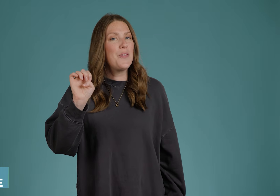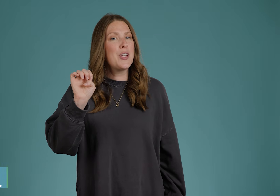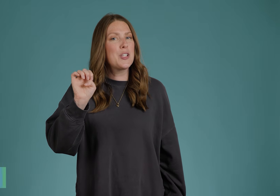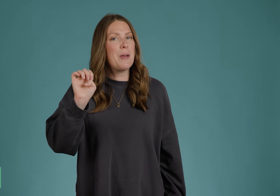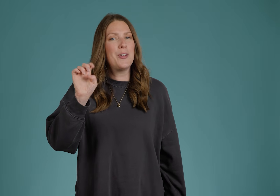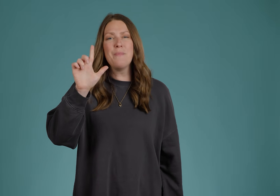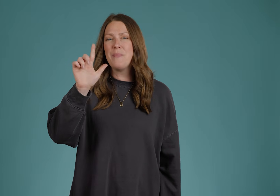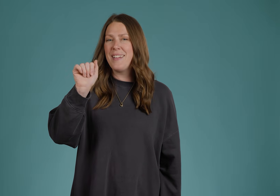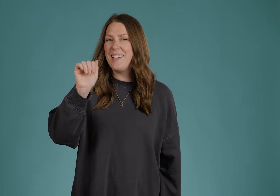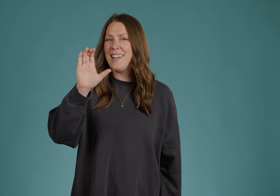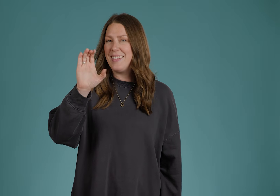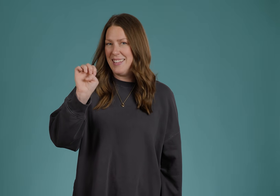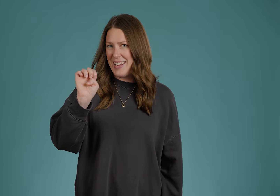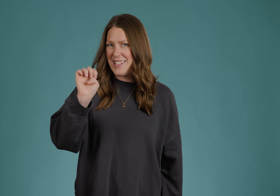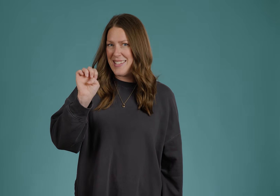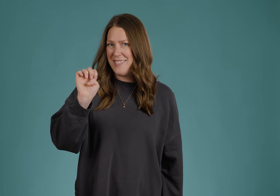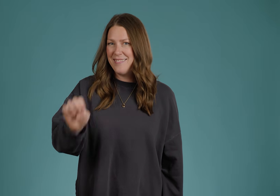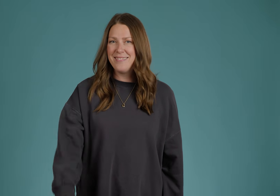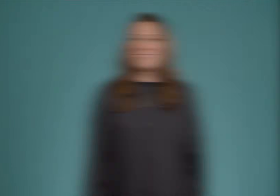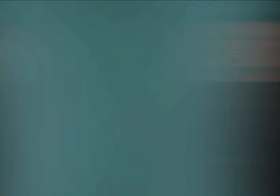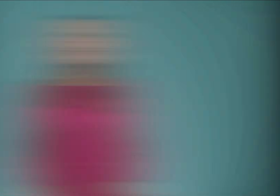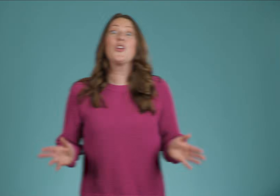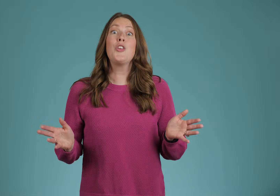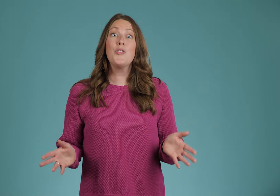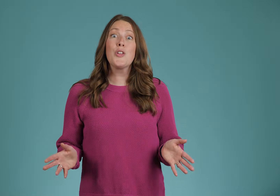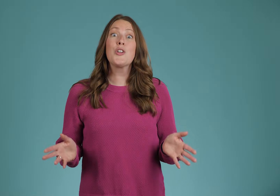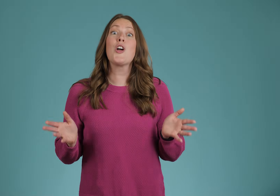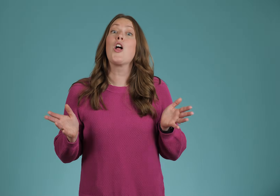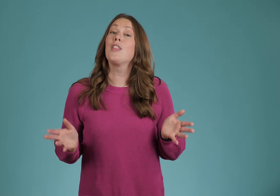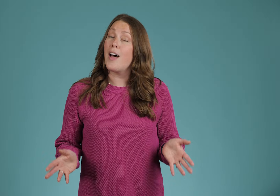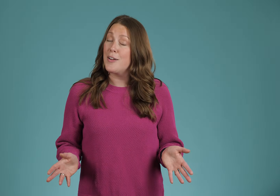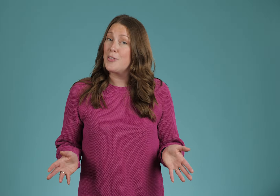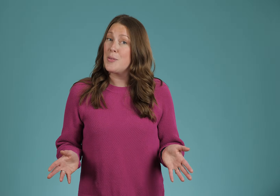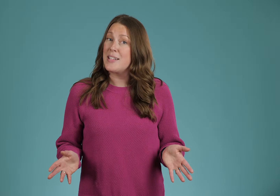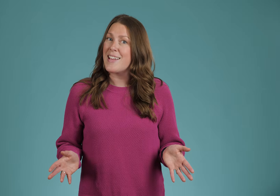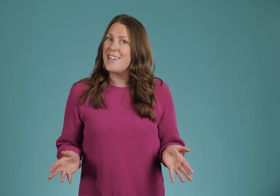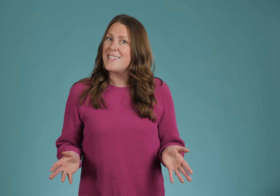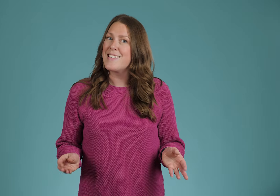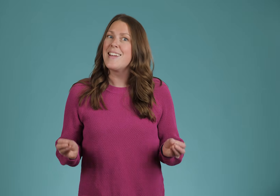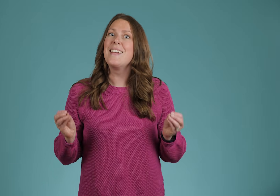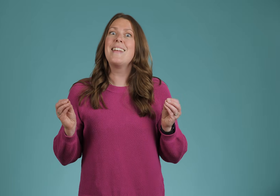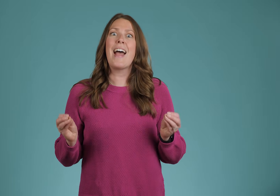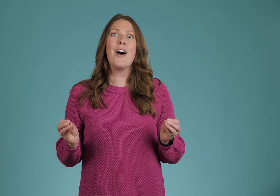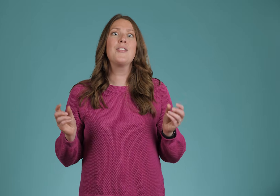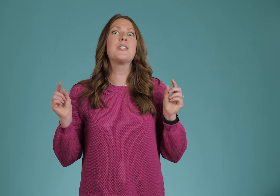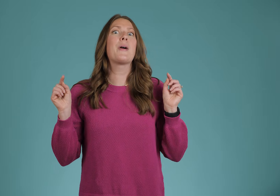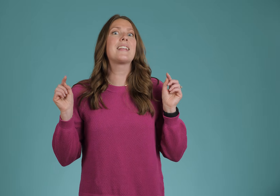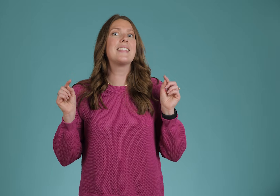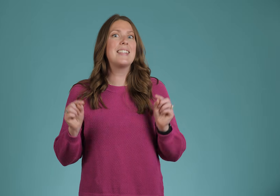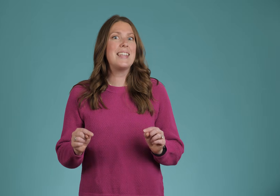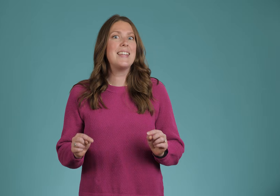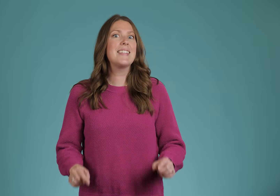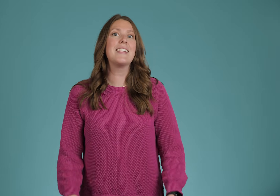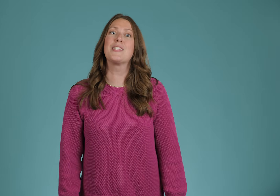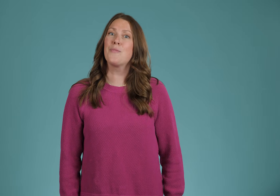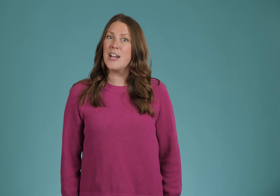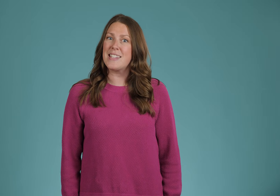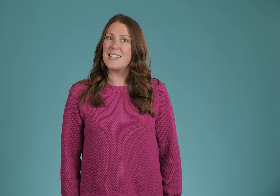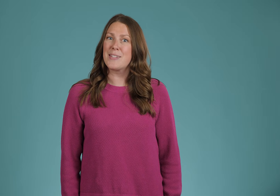Lace. You've learned a lot of clothing signs Now let's practice these in some phrases.